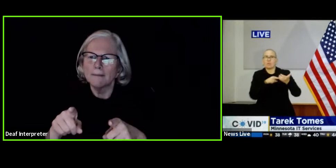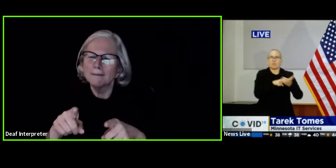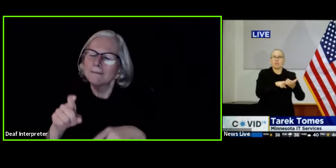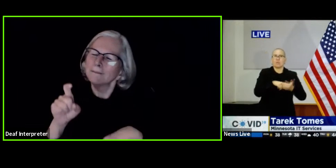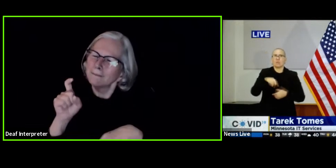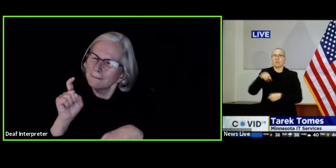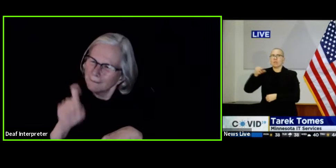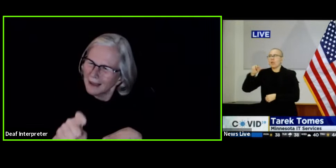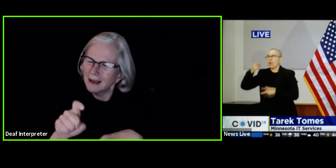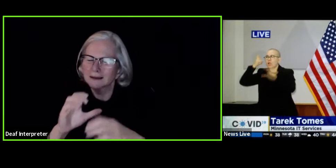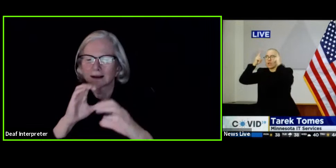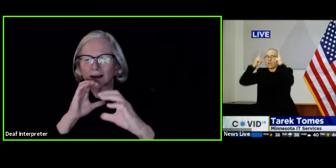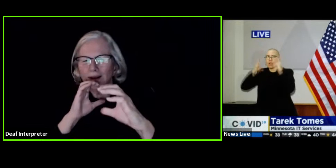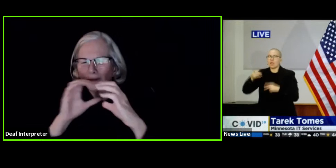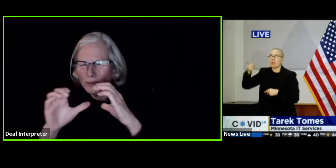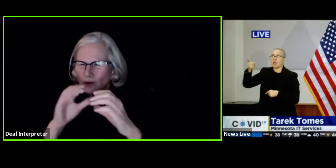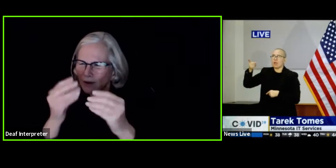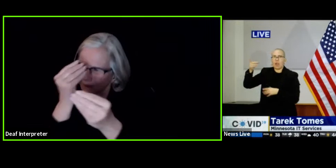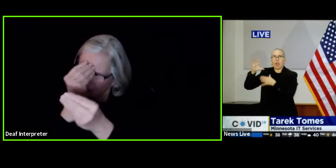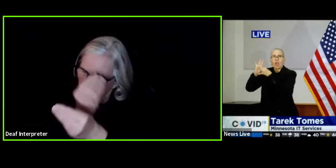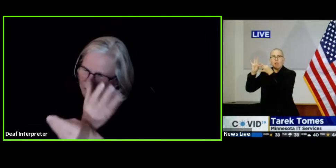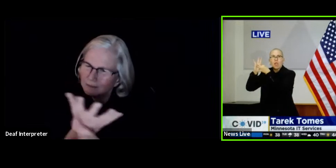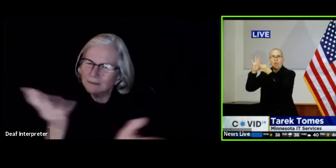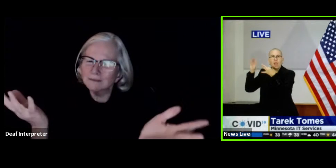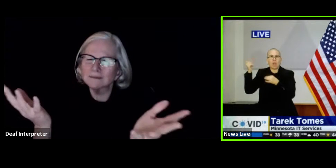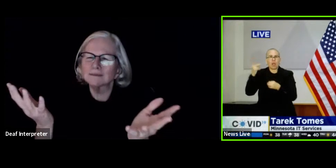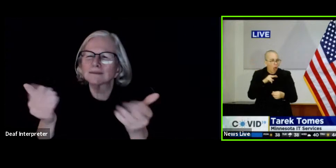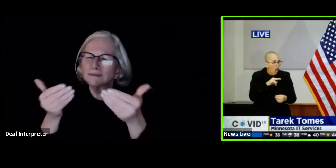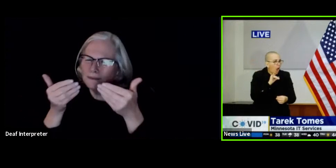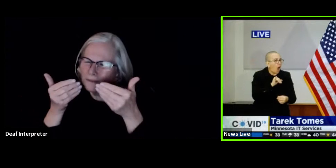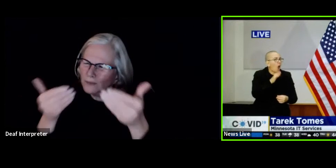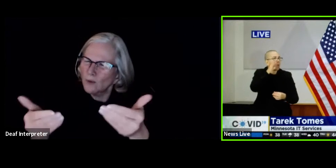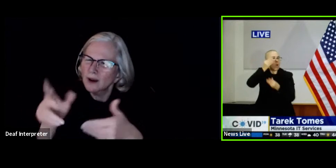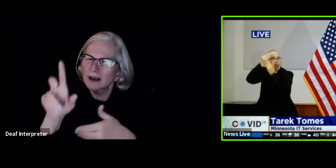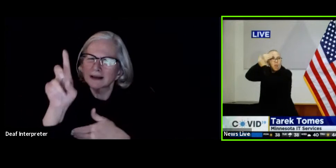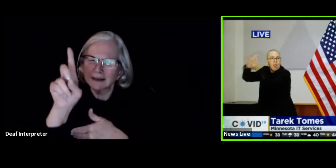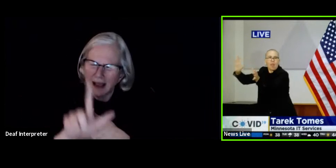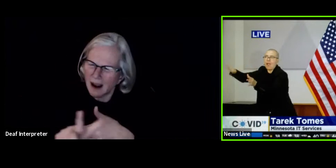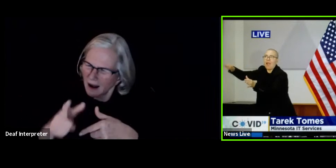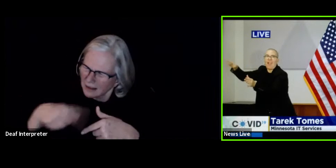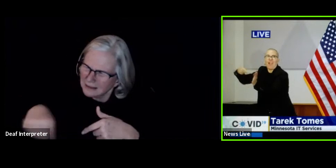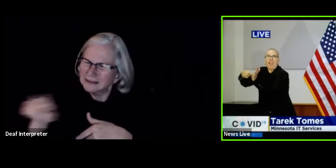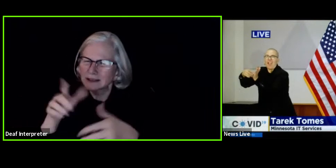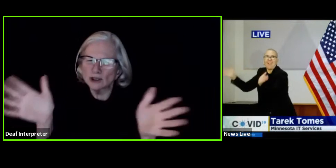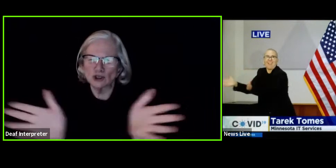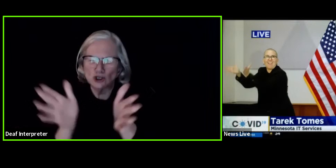IN THIS APP THAT WILL SHARE IT WITH EVERY PERSON THAT SITS IN HIS CHAIR BECAUSE HE'S WITHIN SIX FEET OF PEOPLE FOR MORE THAN 15 MINUTES EVERY SINGLE DAY.